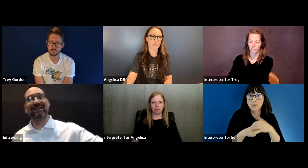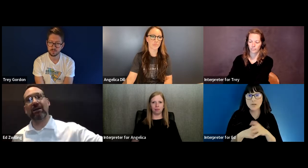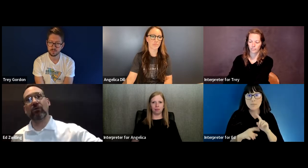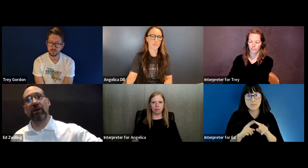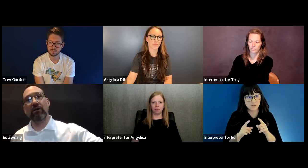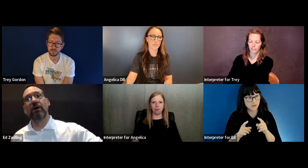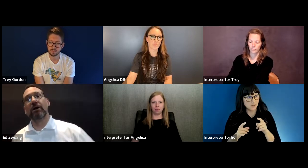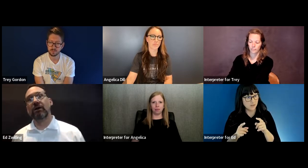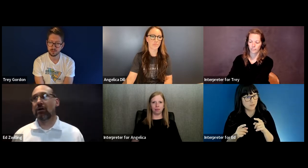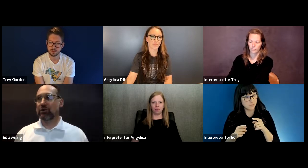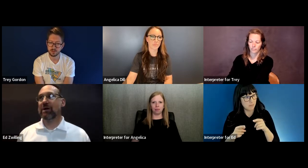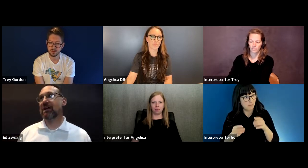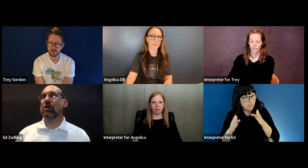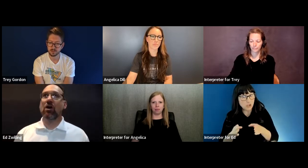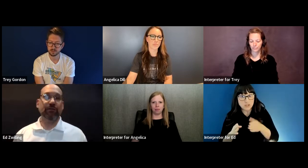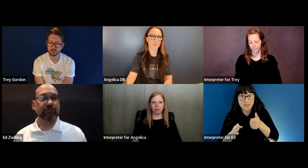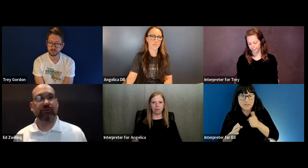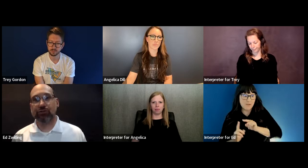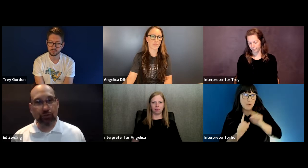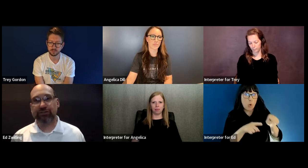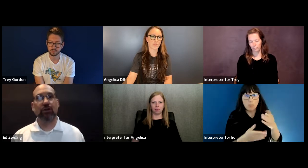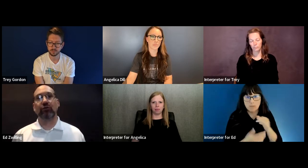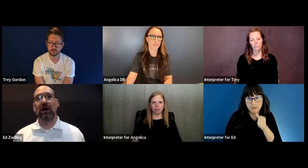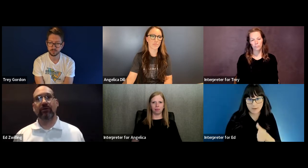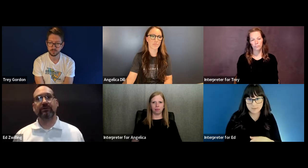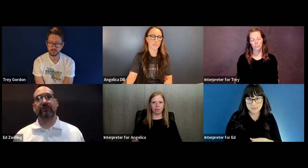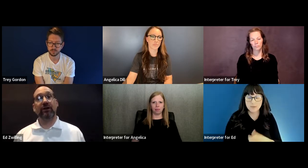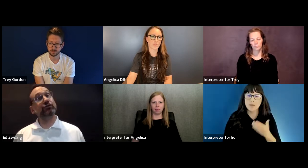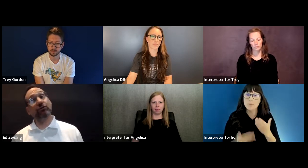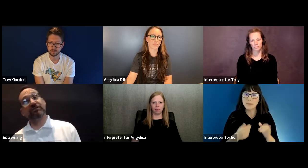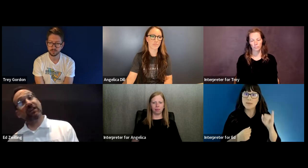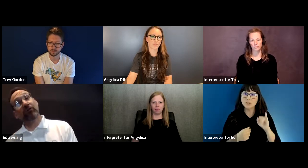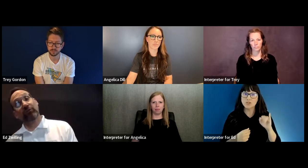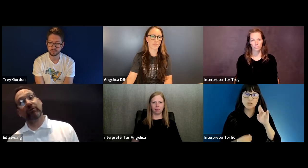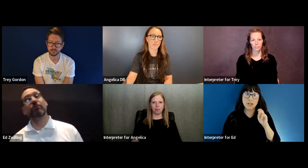to go there you know you might have an office of insurance underwriters not insurance salesmen but